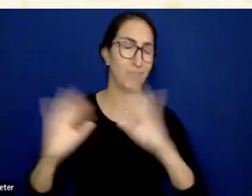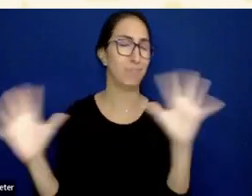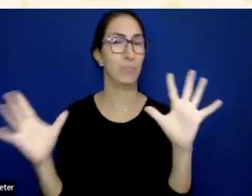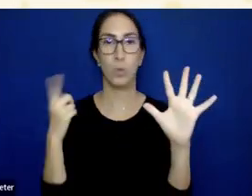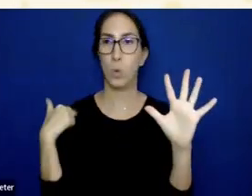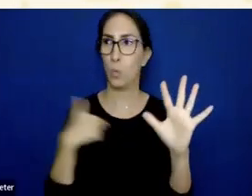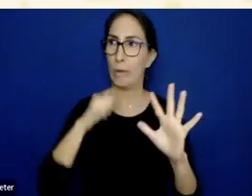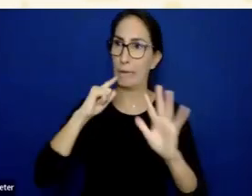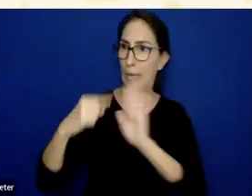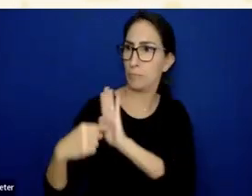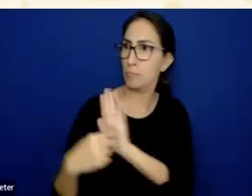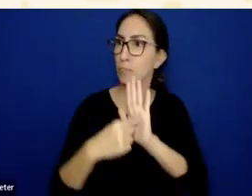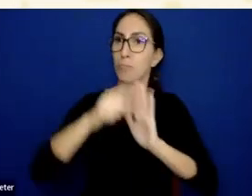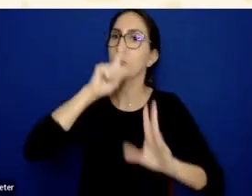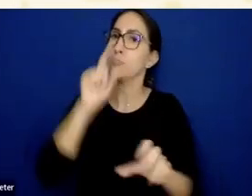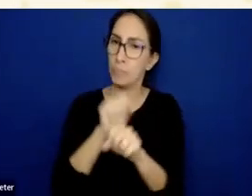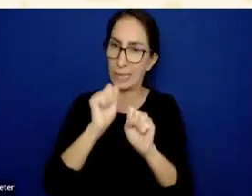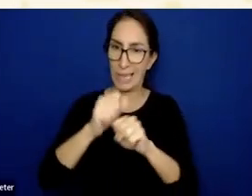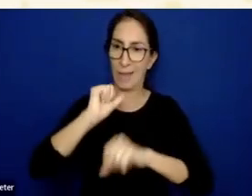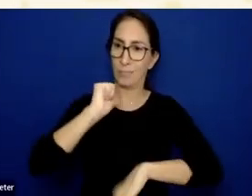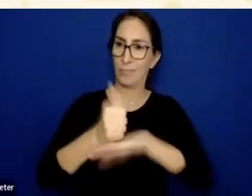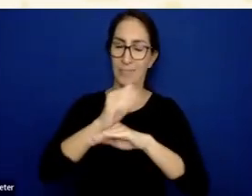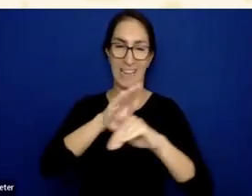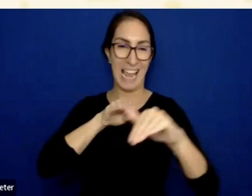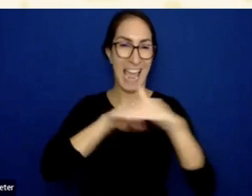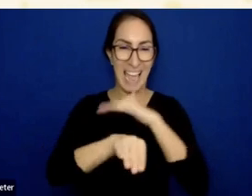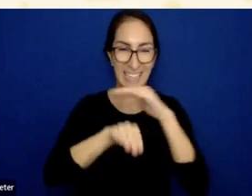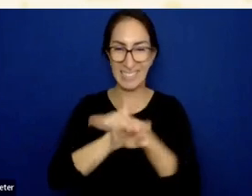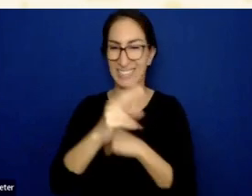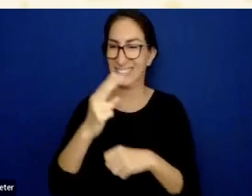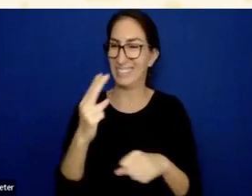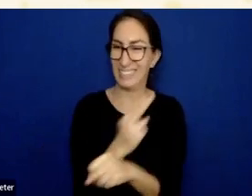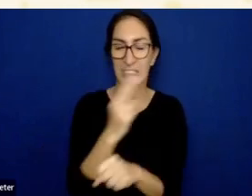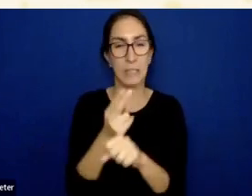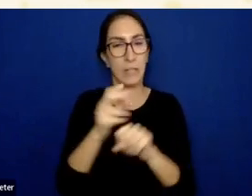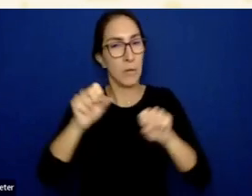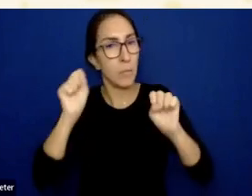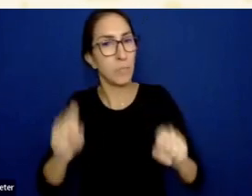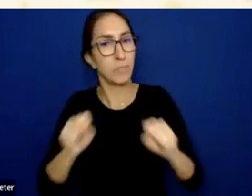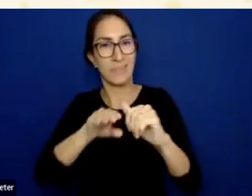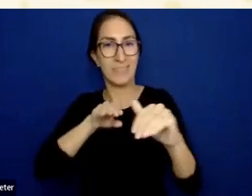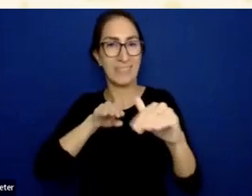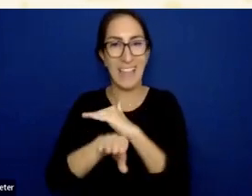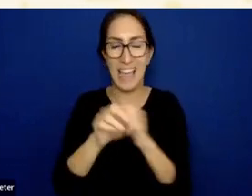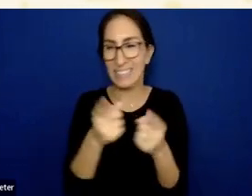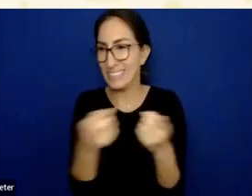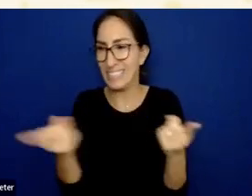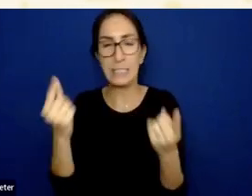usable accessibility spaces, or usable .